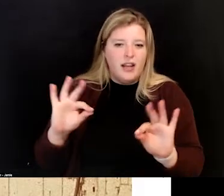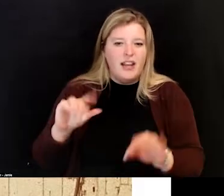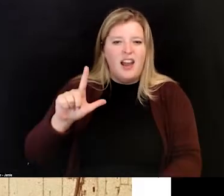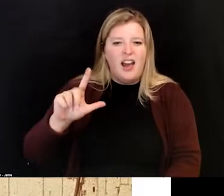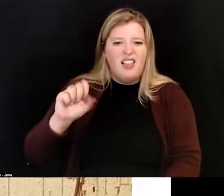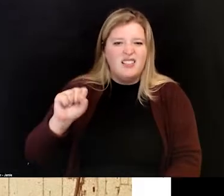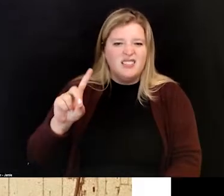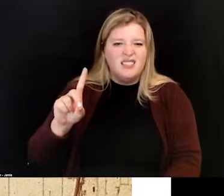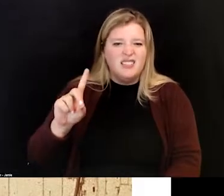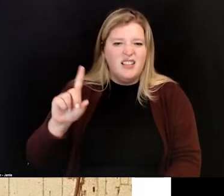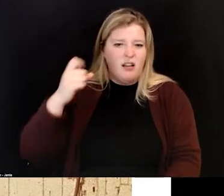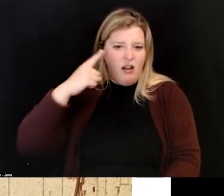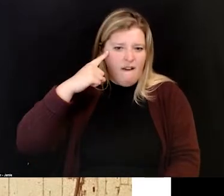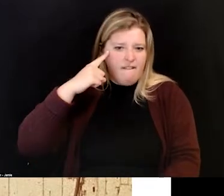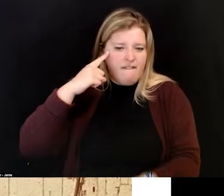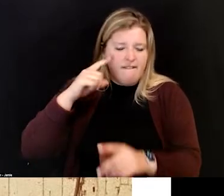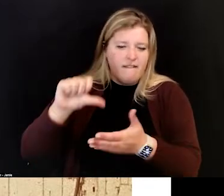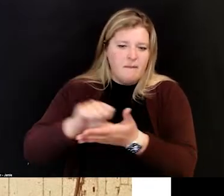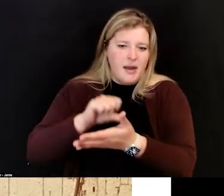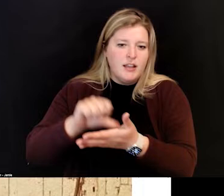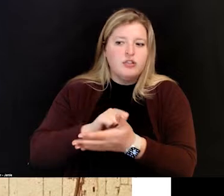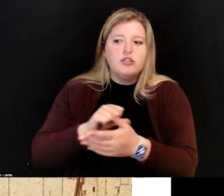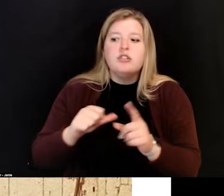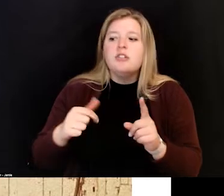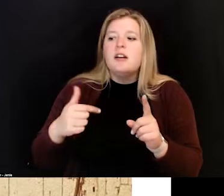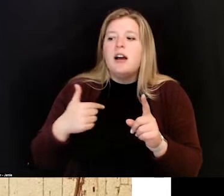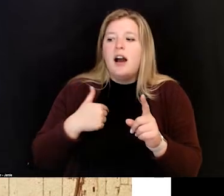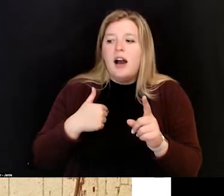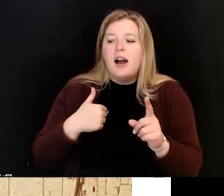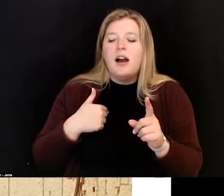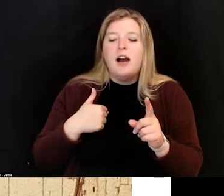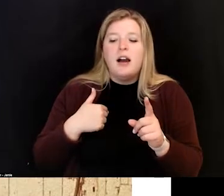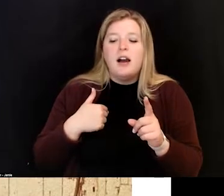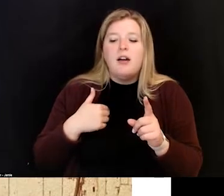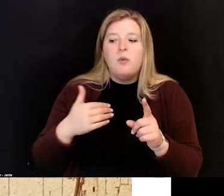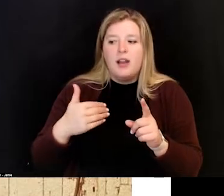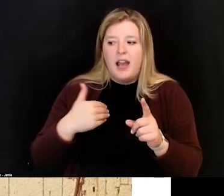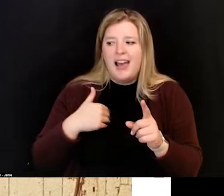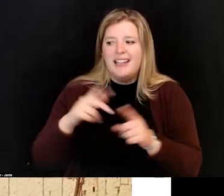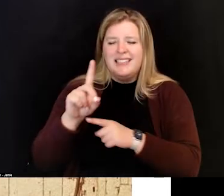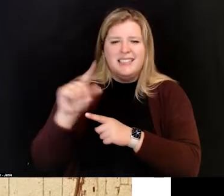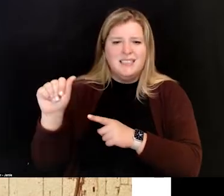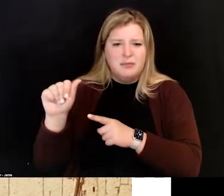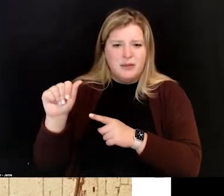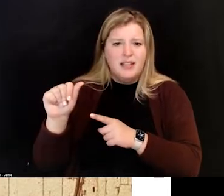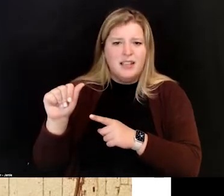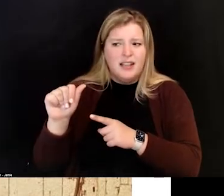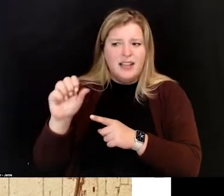And so I have highlighted some of those. We did a disability set back in October